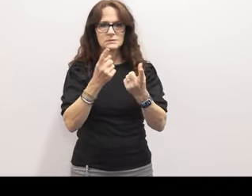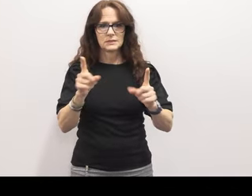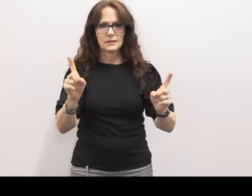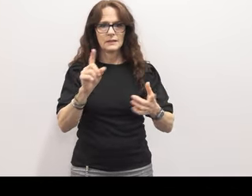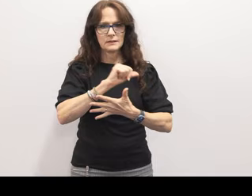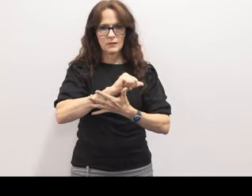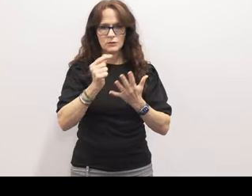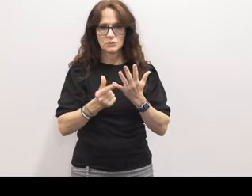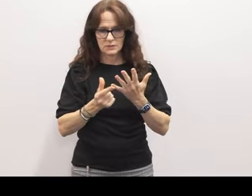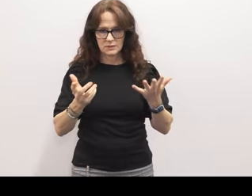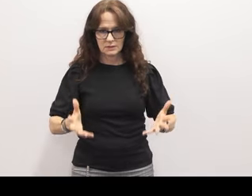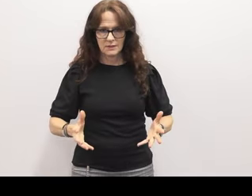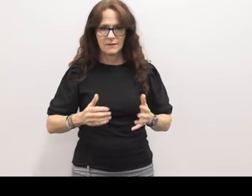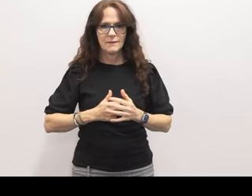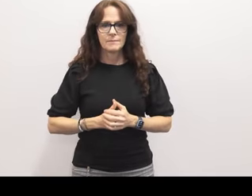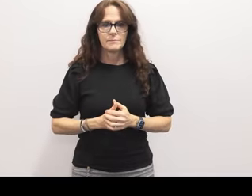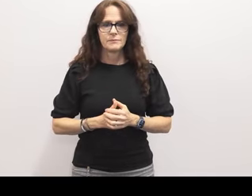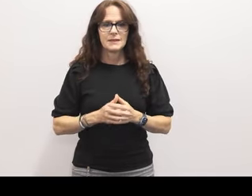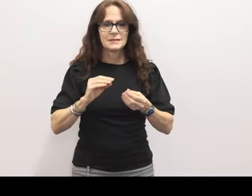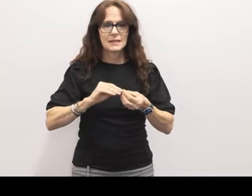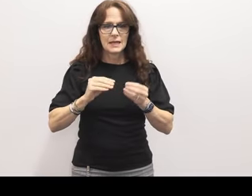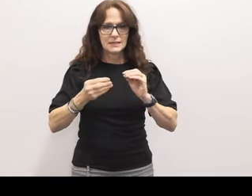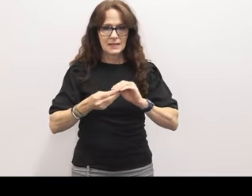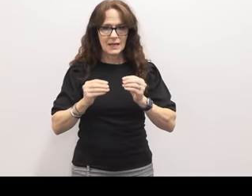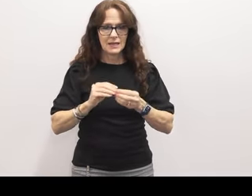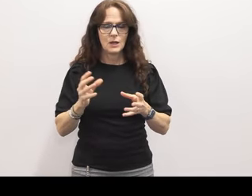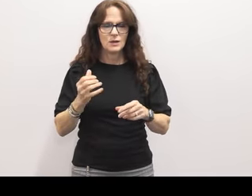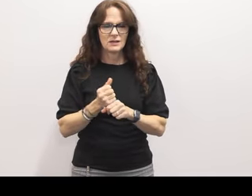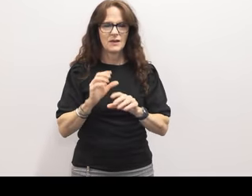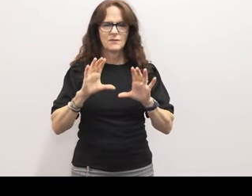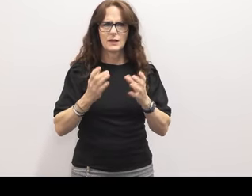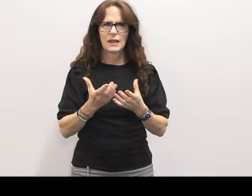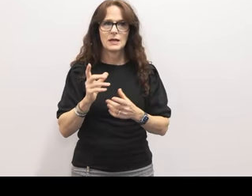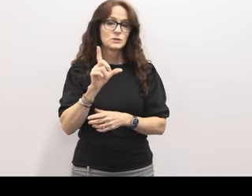And again, this is data that we gather from class of 2023.